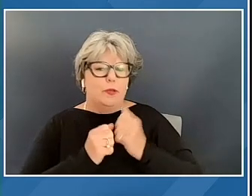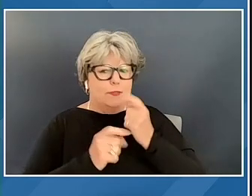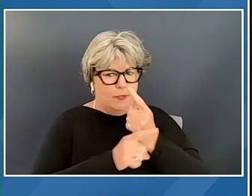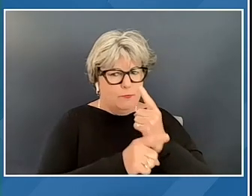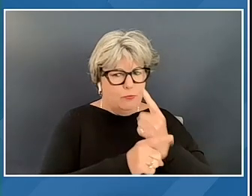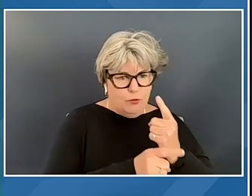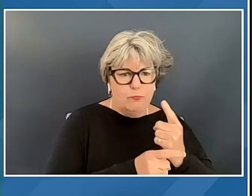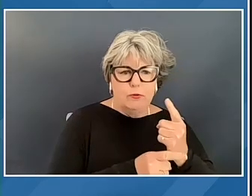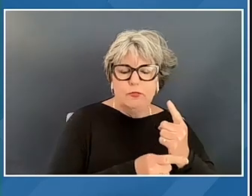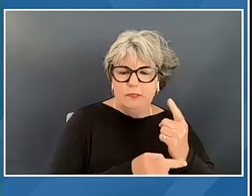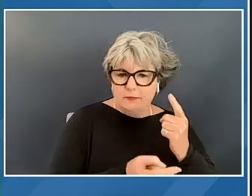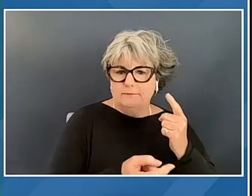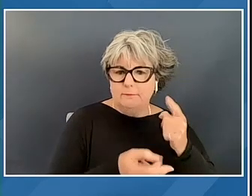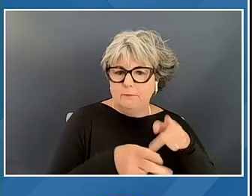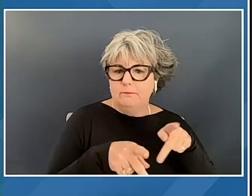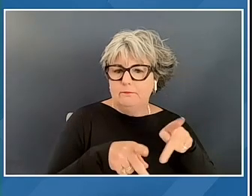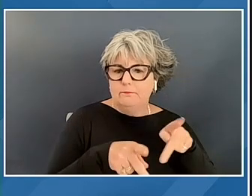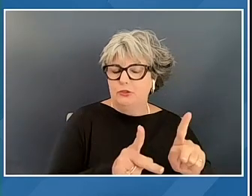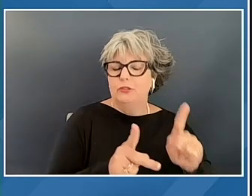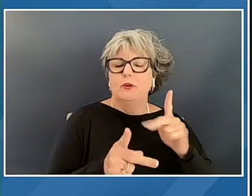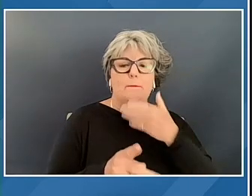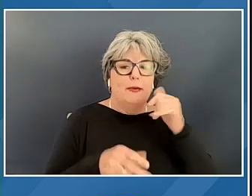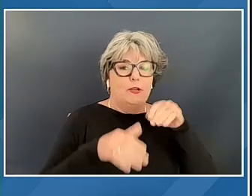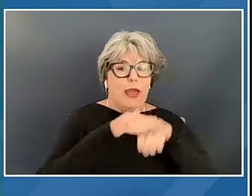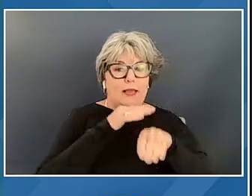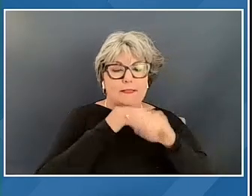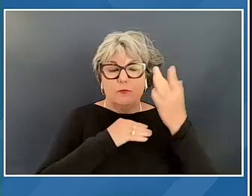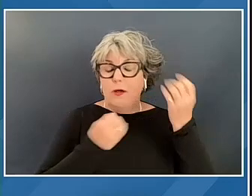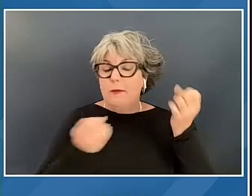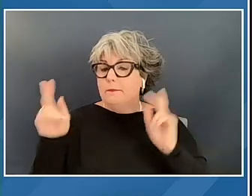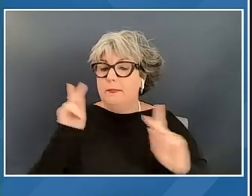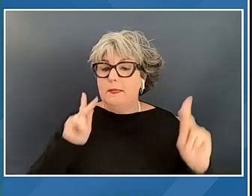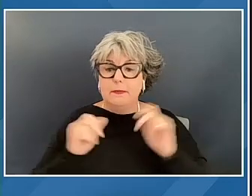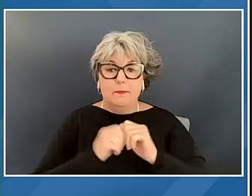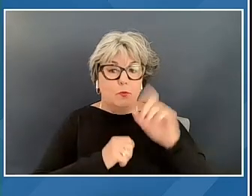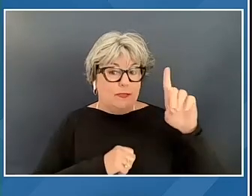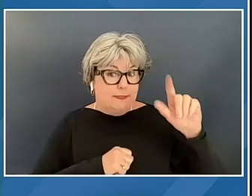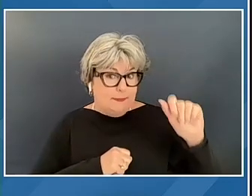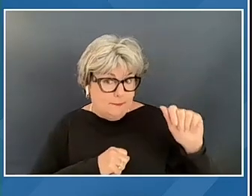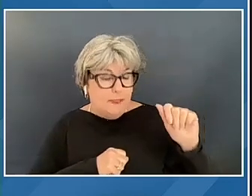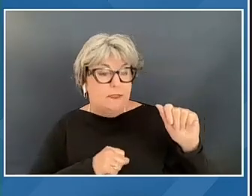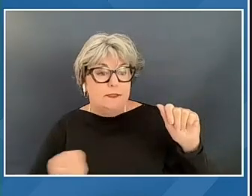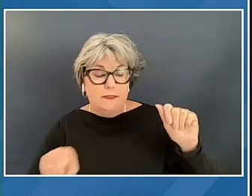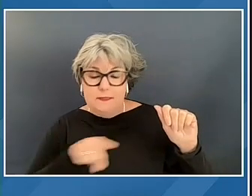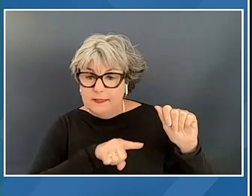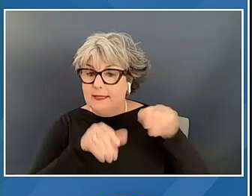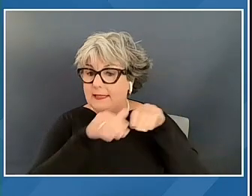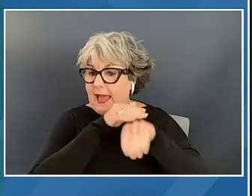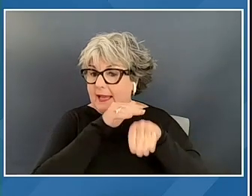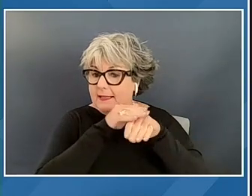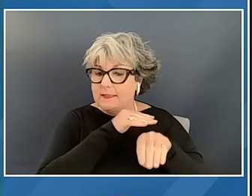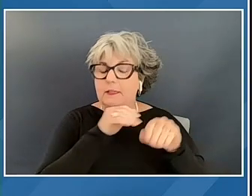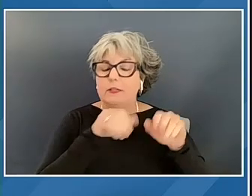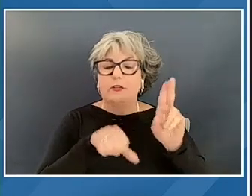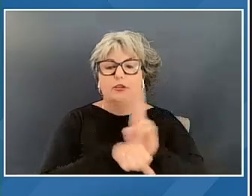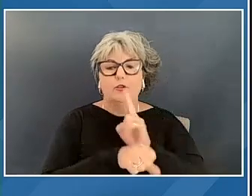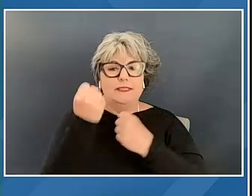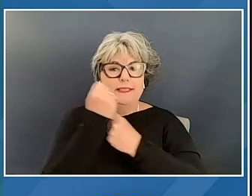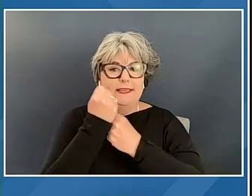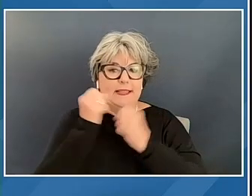access, because the only way many people with disabilities can get access is through an advocate. And if it is made